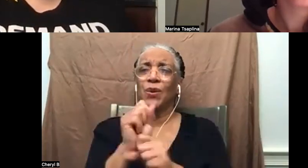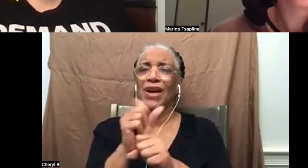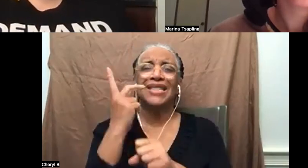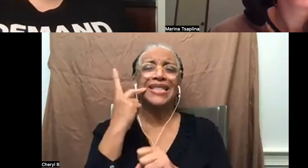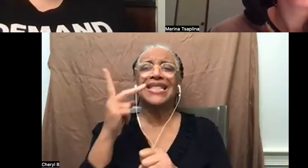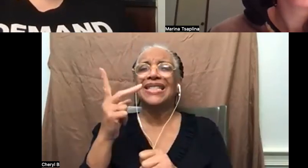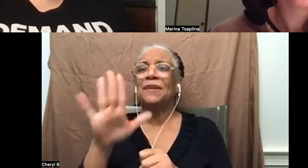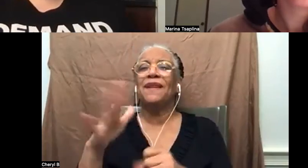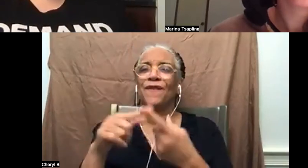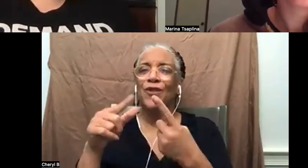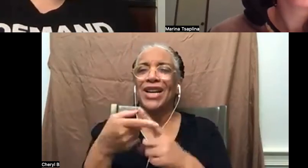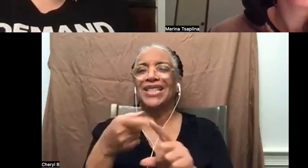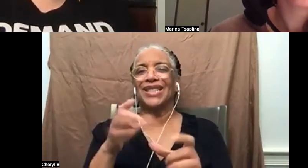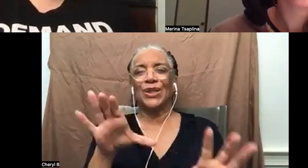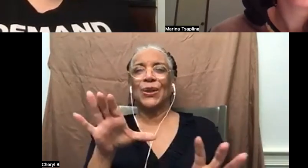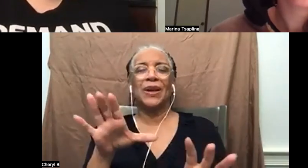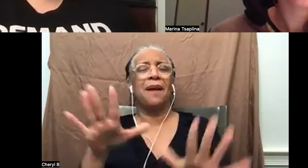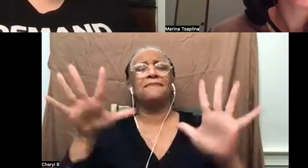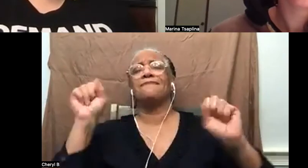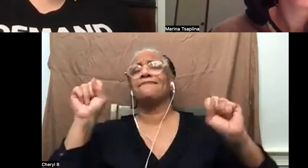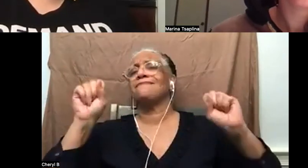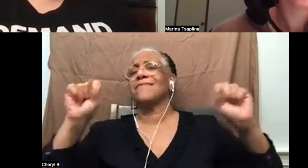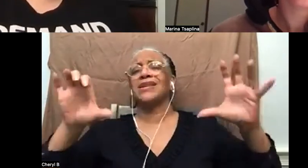doing. There are amazing people in this world stepping up